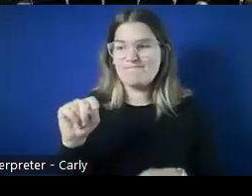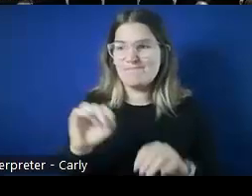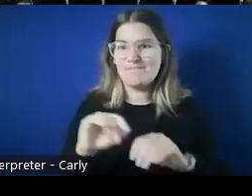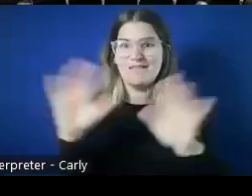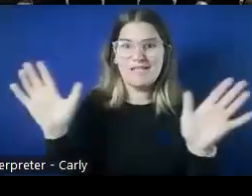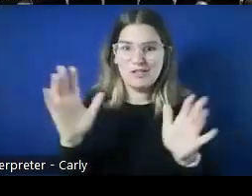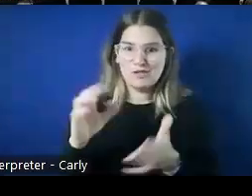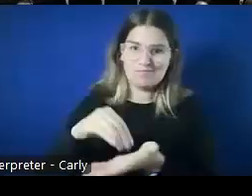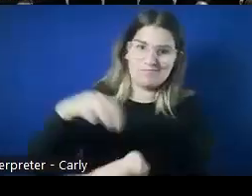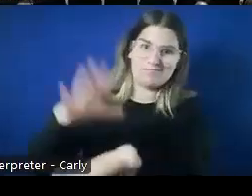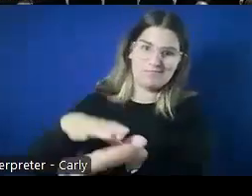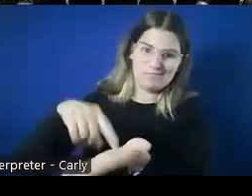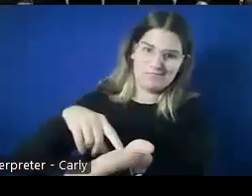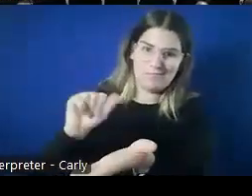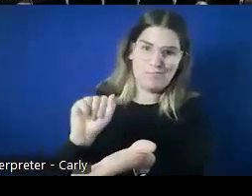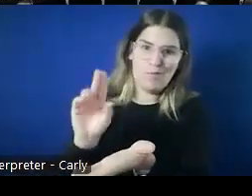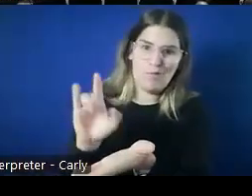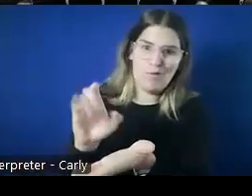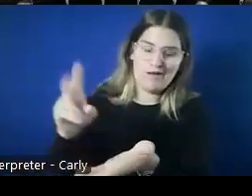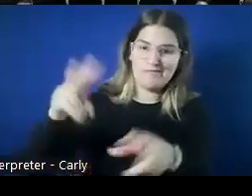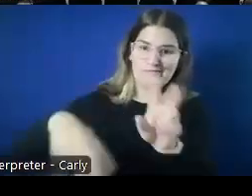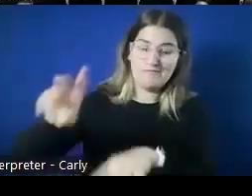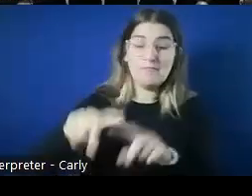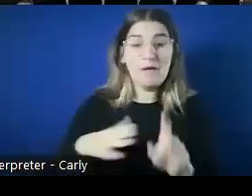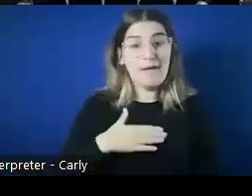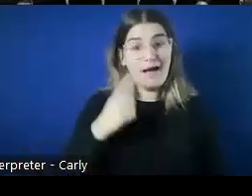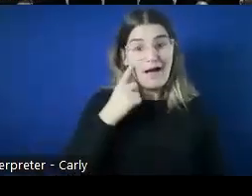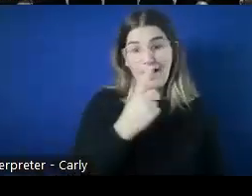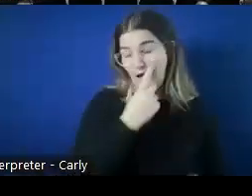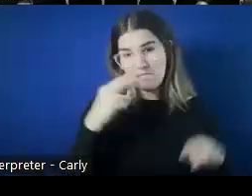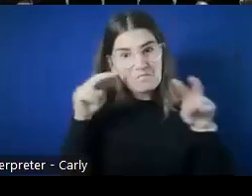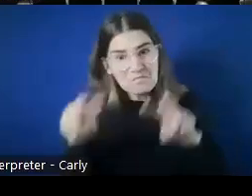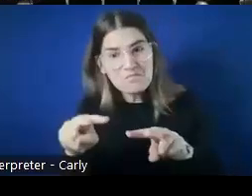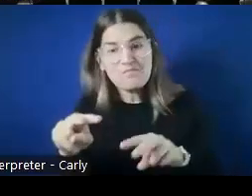report audit but by my visual review we've almost eliminated voluntary presentations which speaks